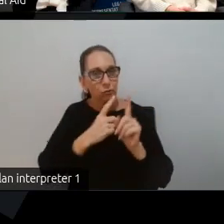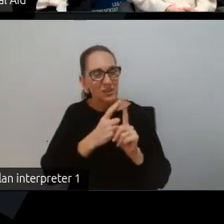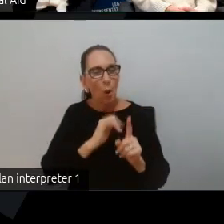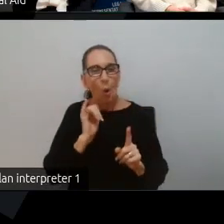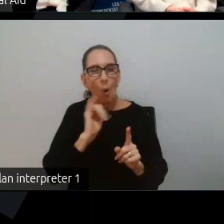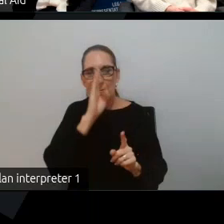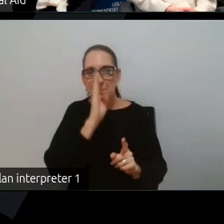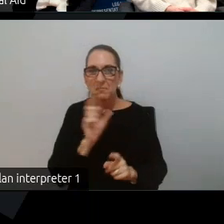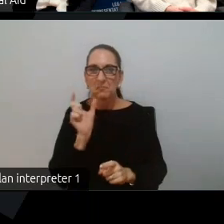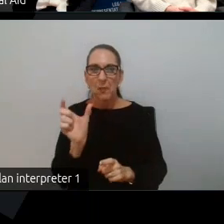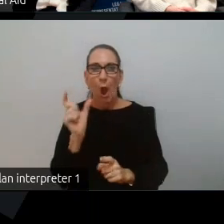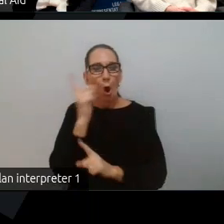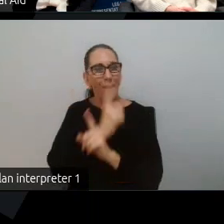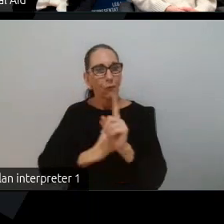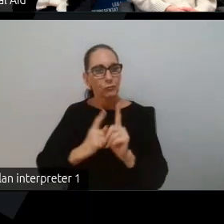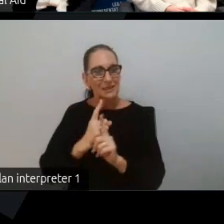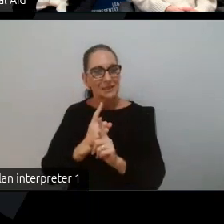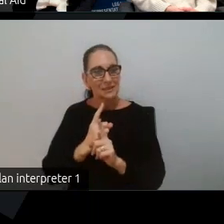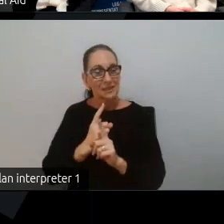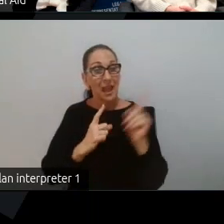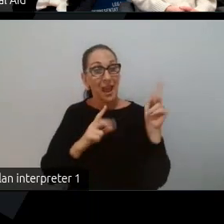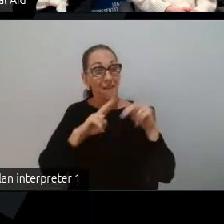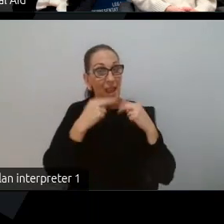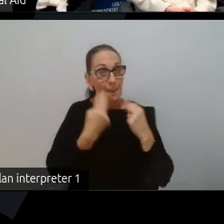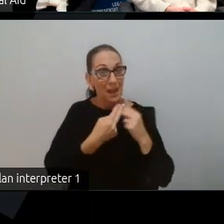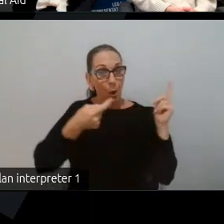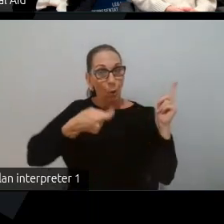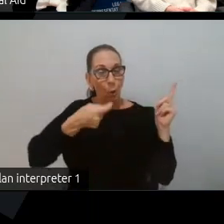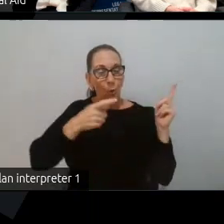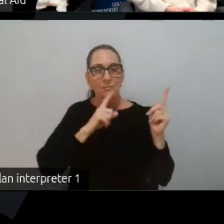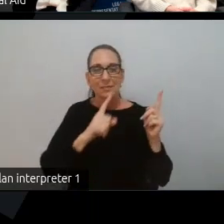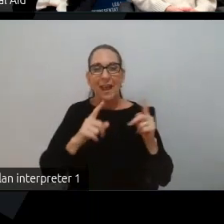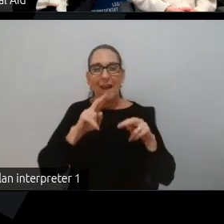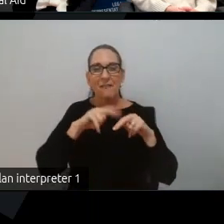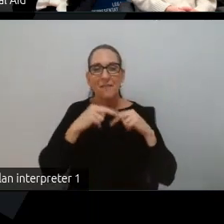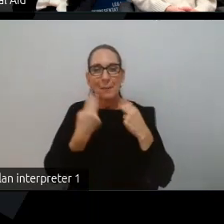that the family court uses the term family dispute resolution or court-based dispute